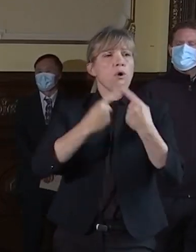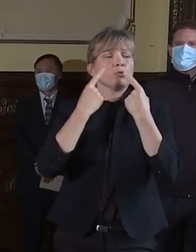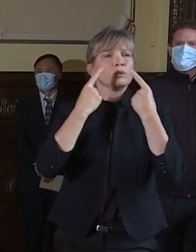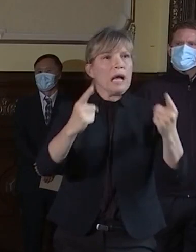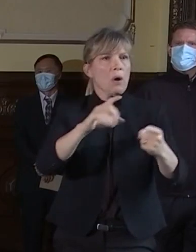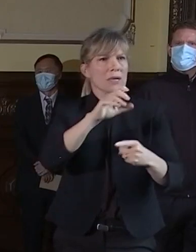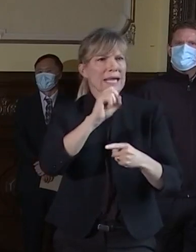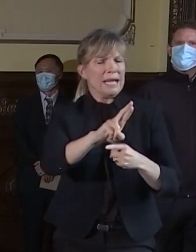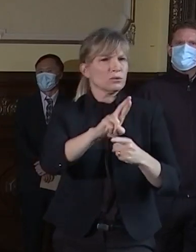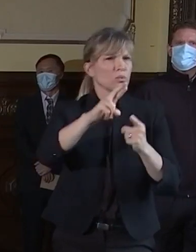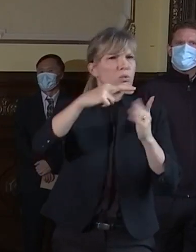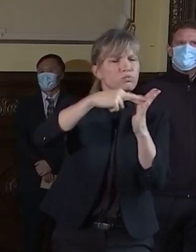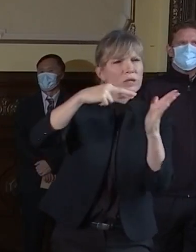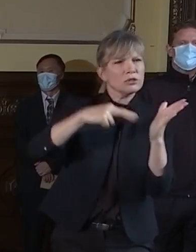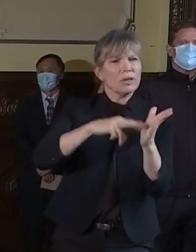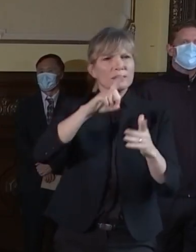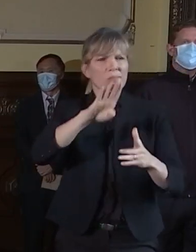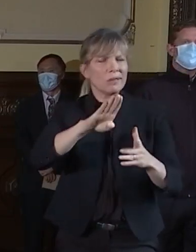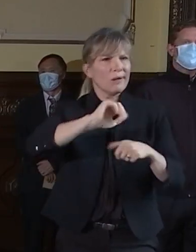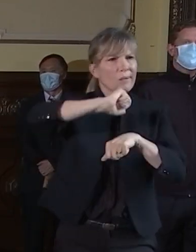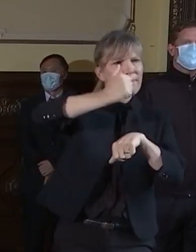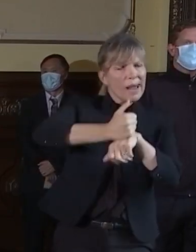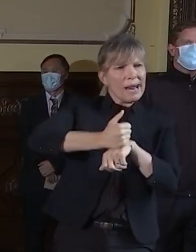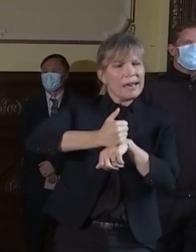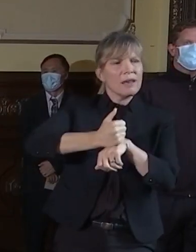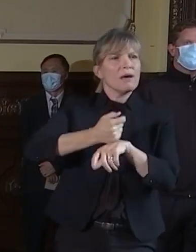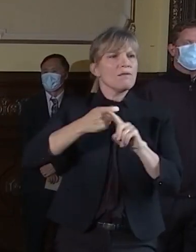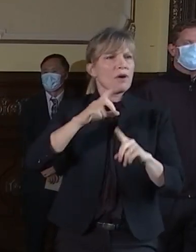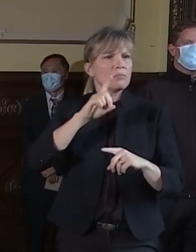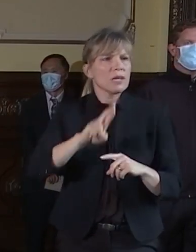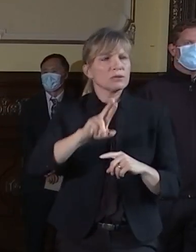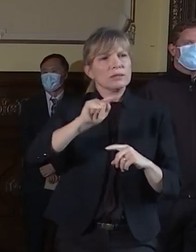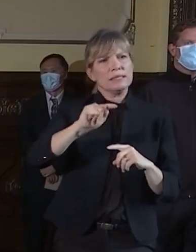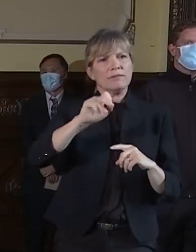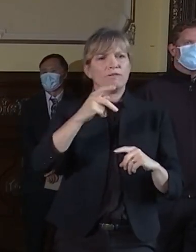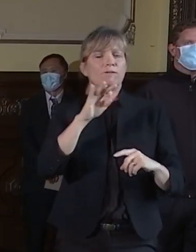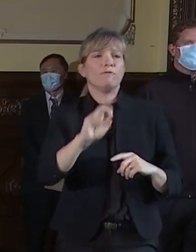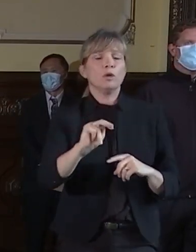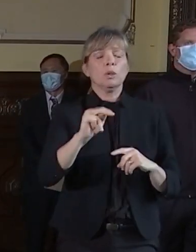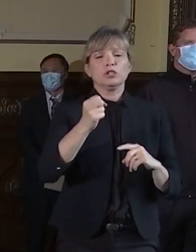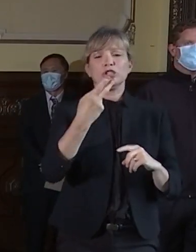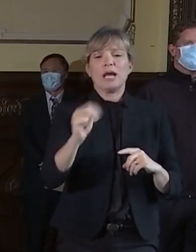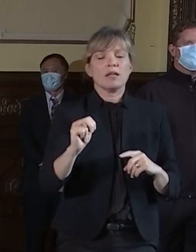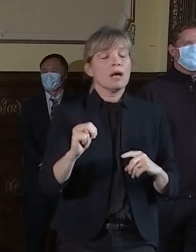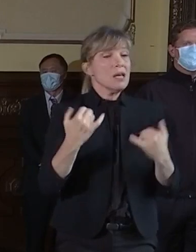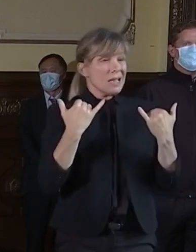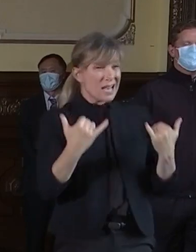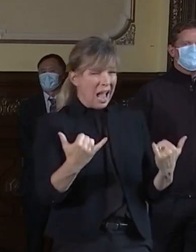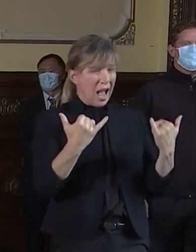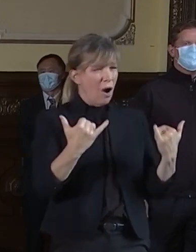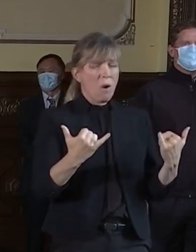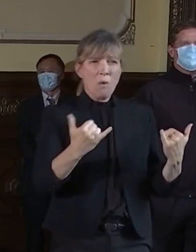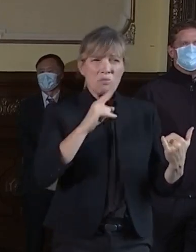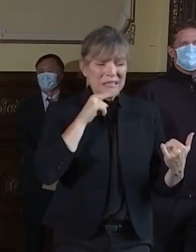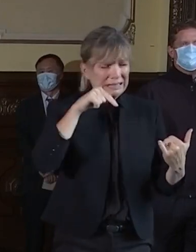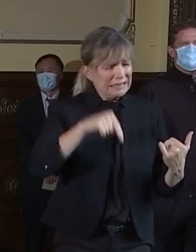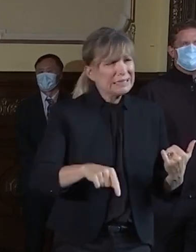PUBLIC HEALTH DEPARTMENT AND WORLD RENOWNED CANCER REGISTRY